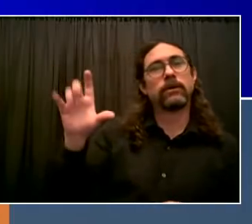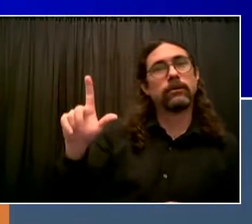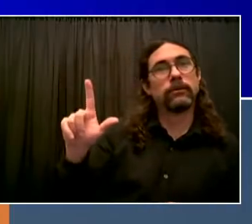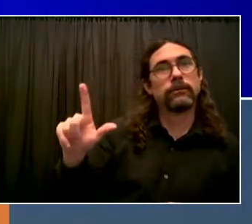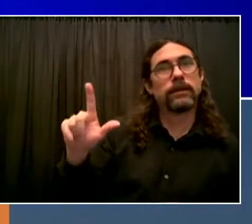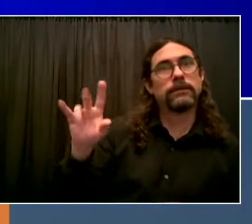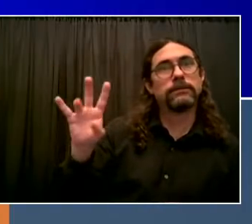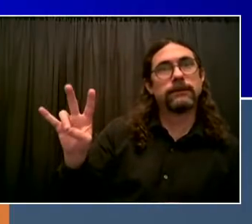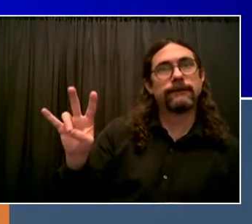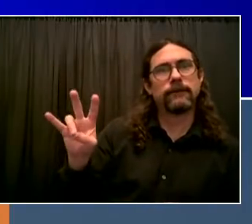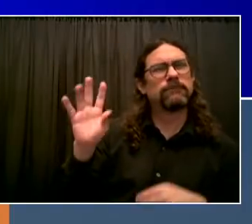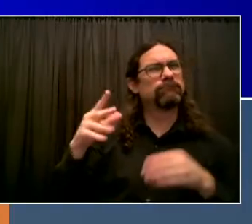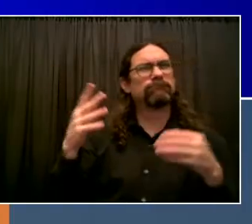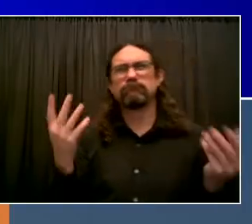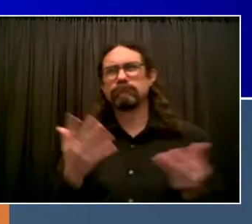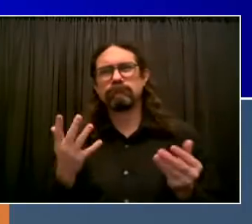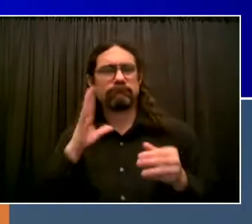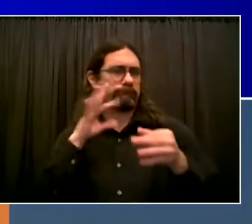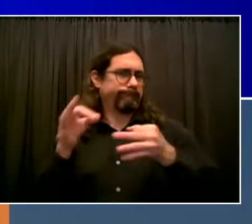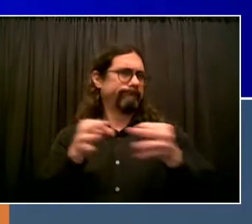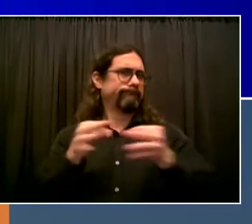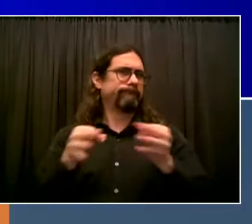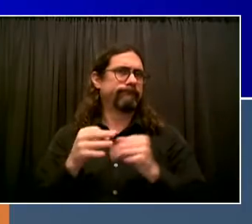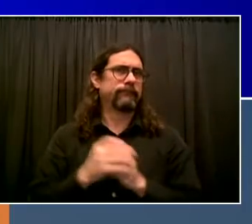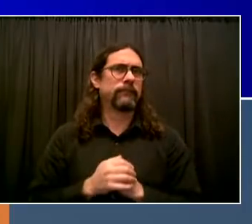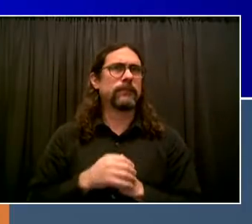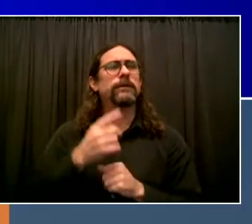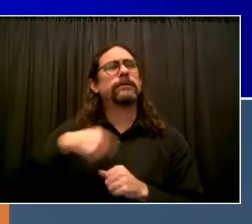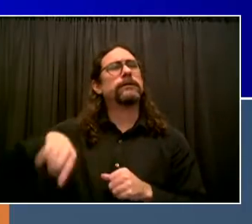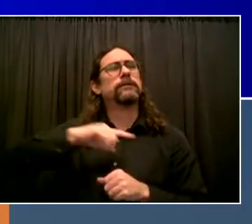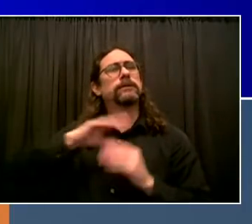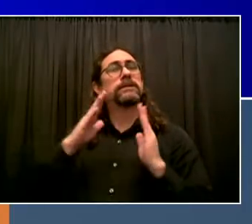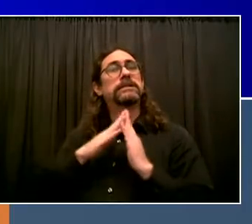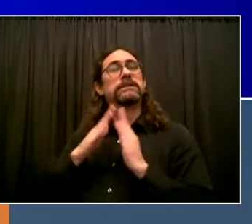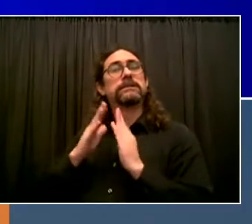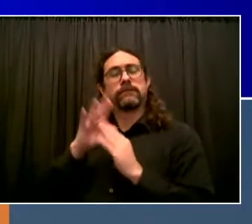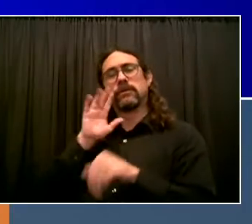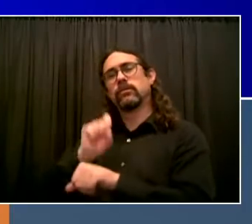ONE UNIVERSAL STANDARD STARTING DECEMBER 27, WE WILL BE WORKING